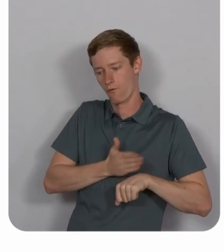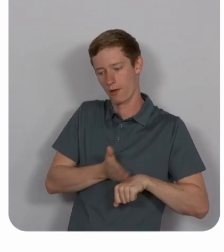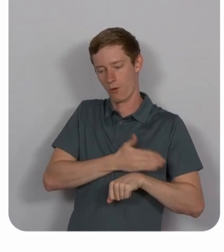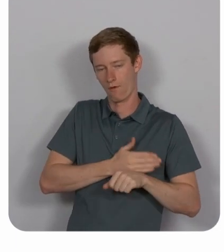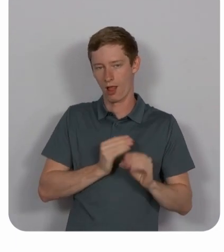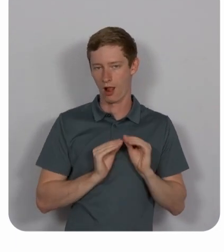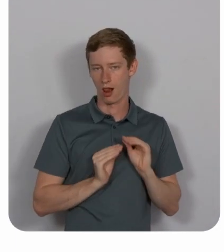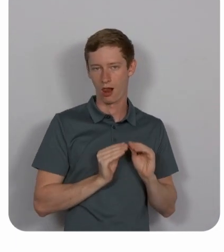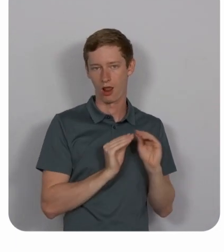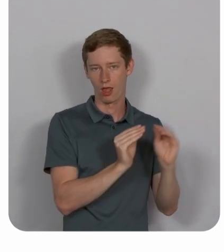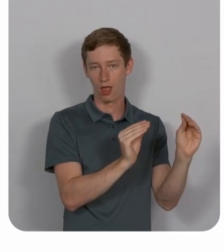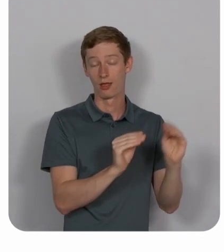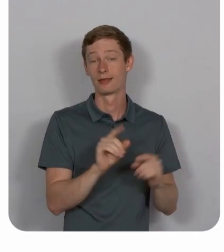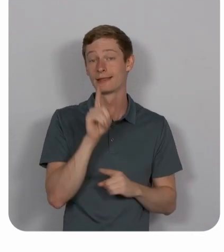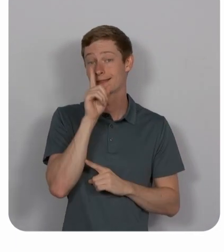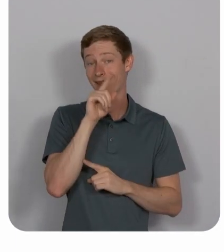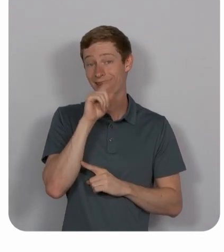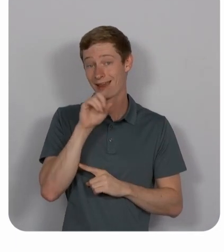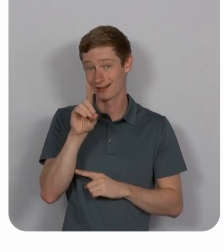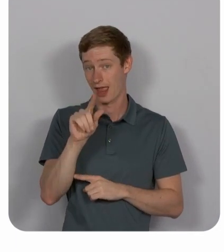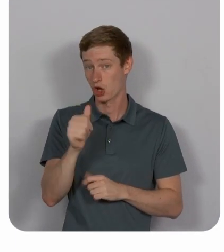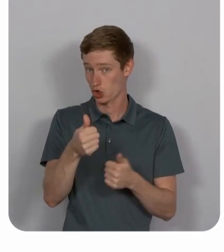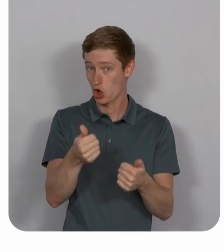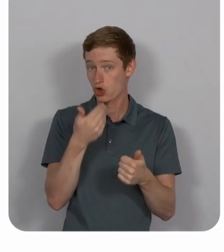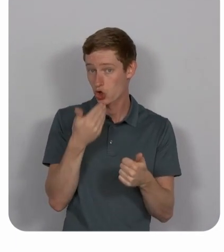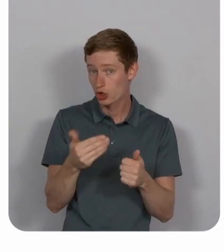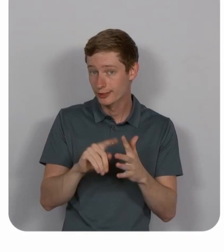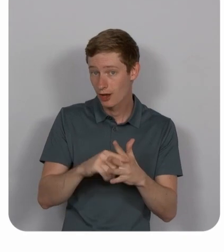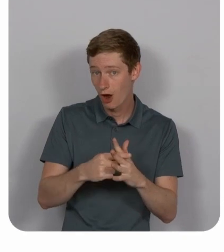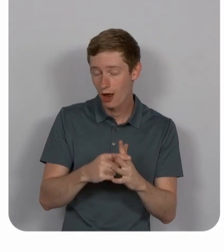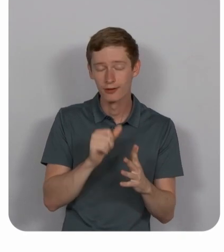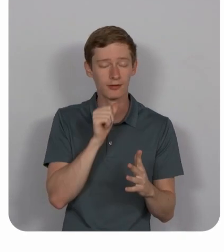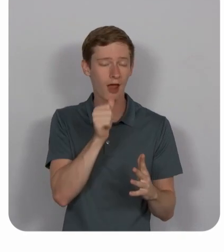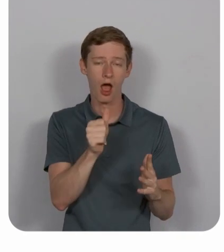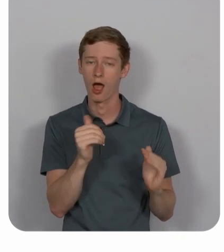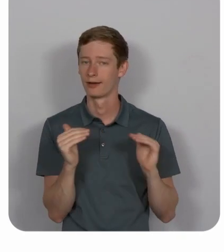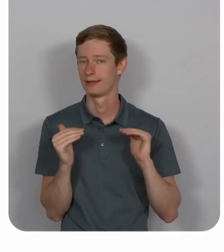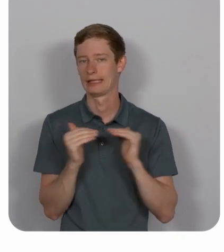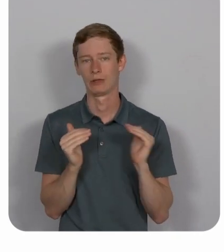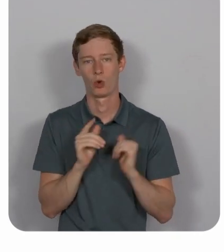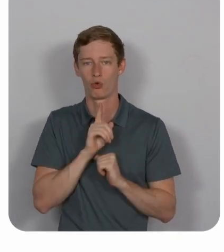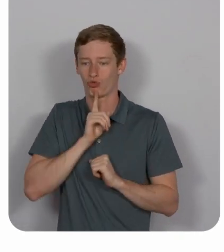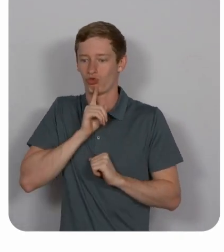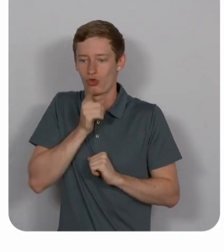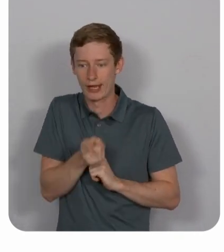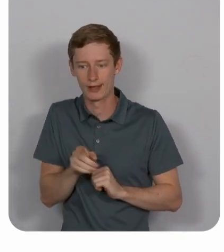And while synthetic data is good as a starting place, it doesn't replace the value of real merchant generated context.